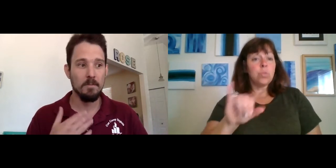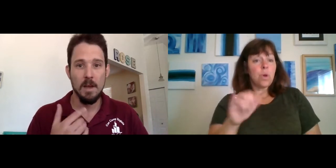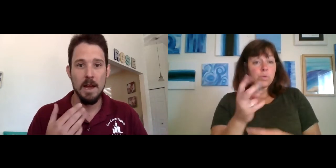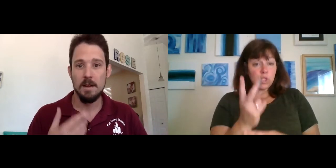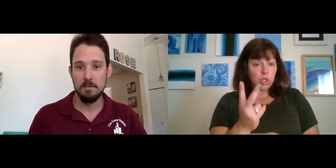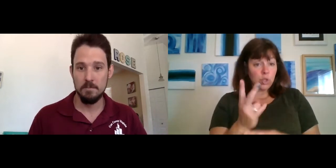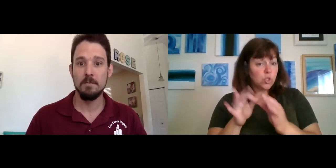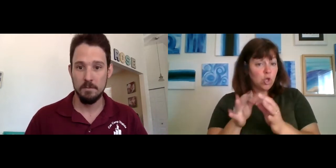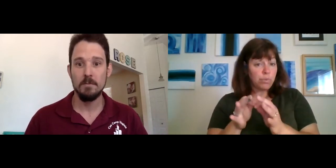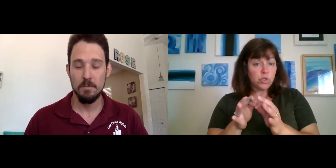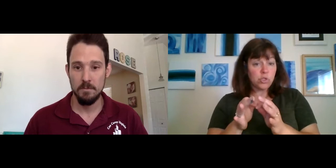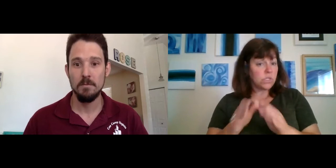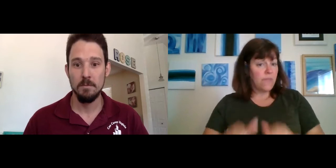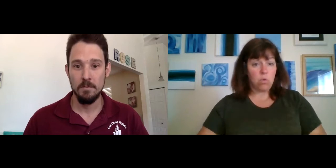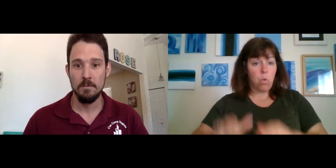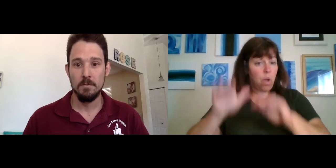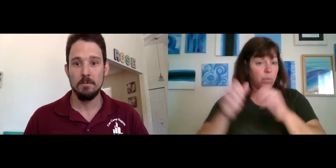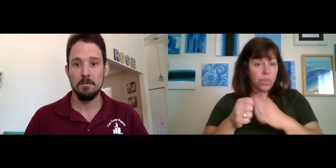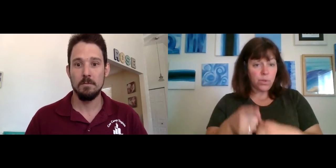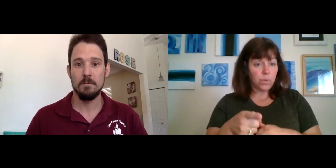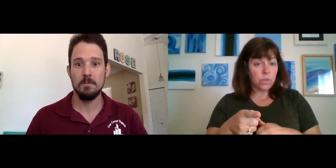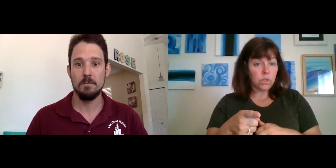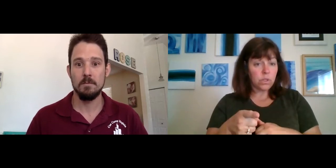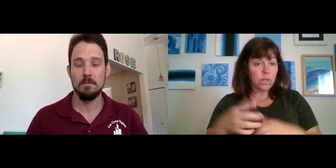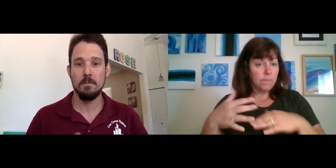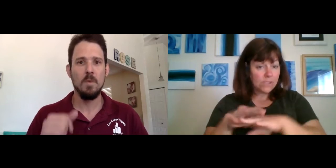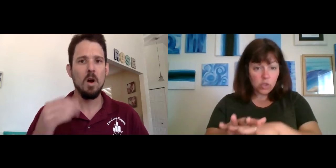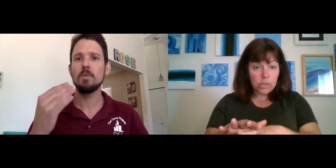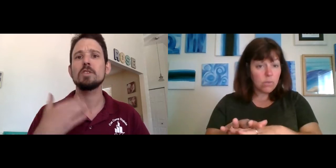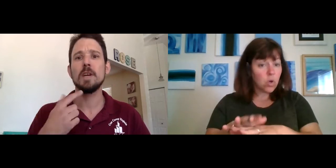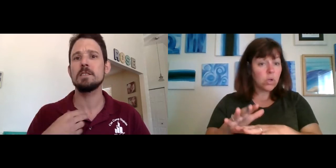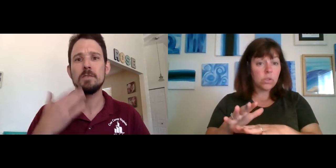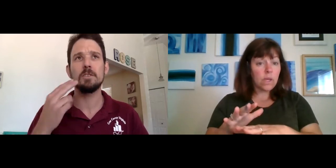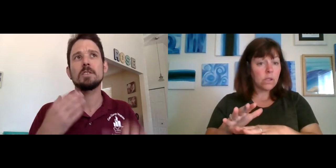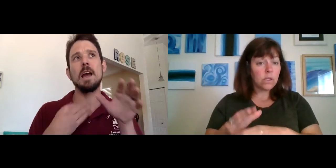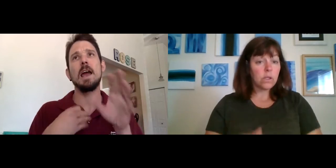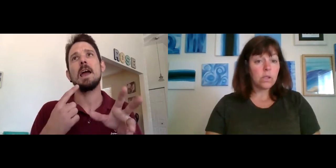Karen: those two interpreters did they grow up with you in the mainstream?